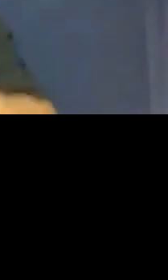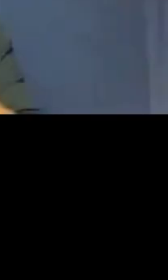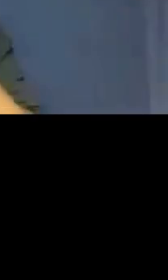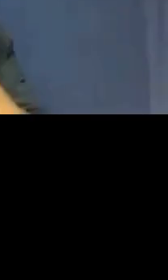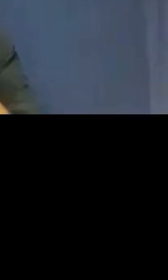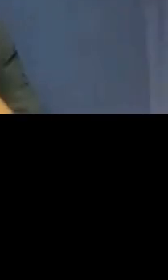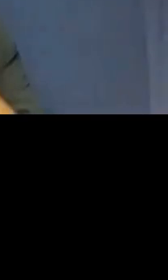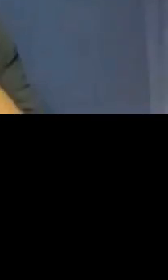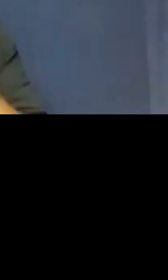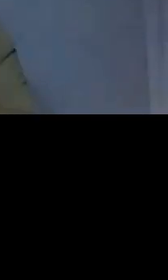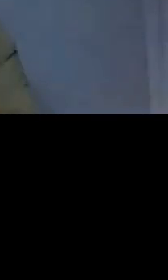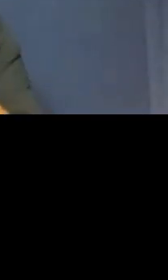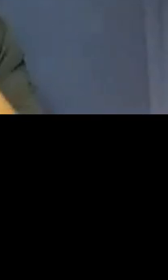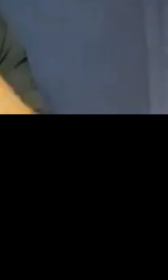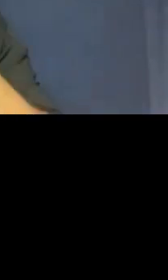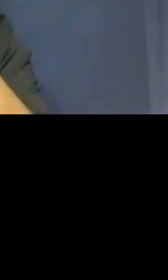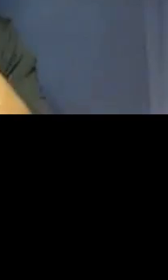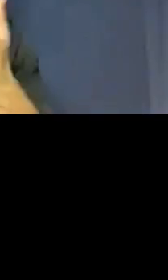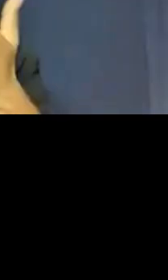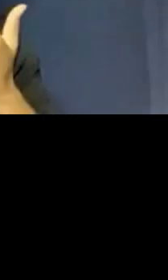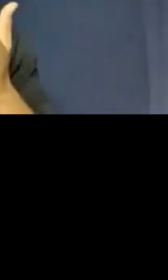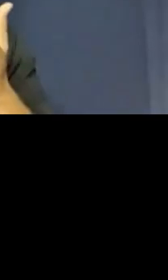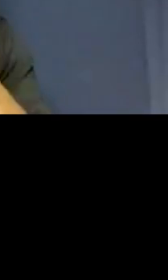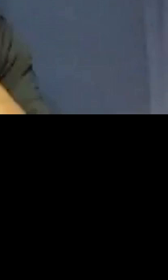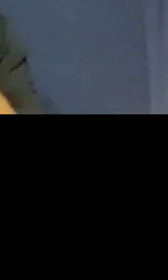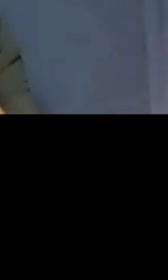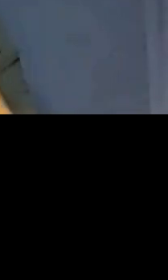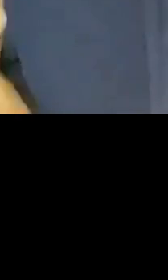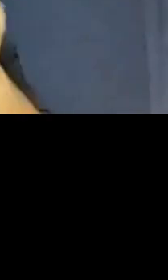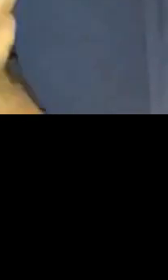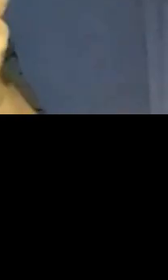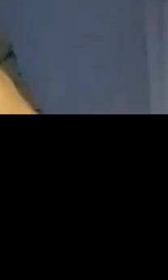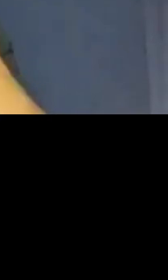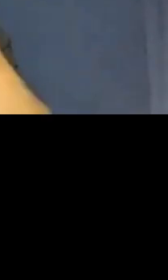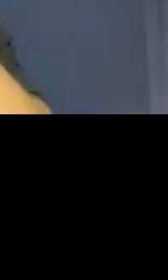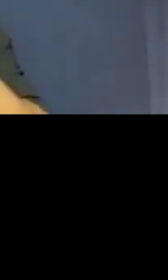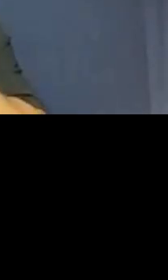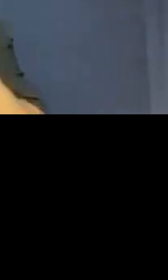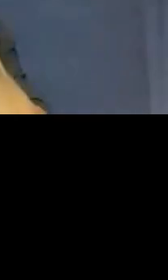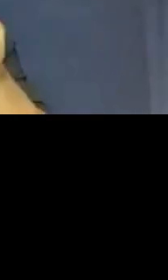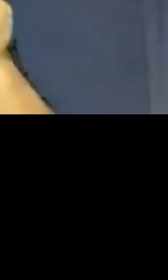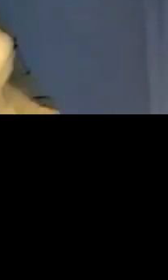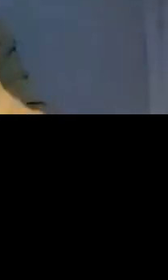if I can see what time it is-- several minutes for answering questions.